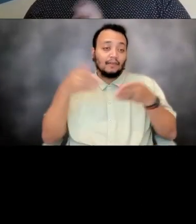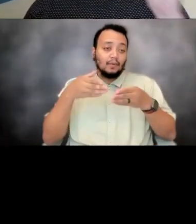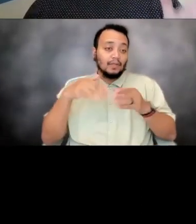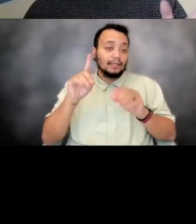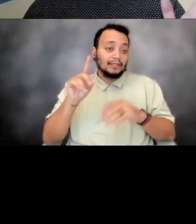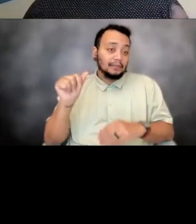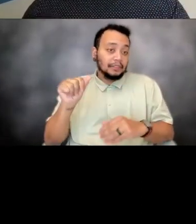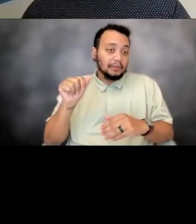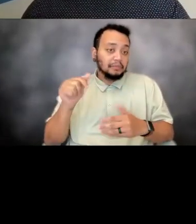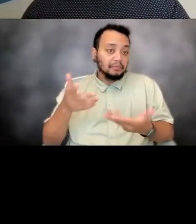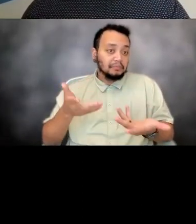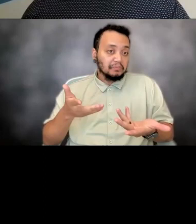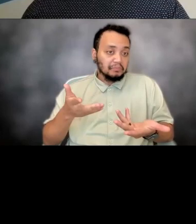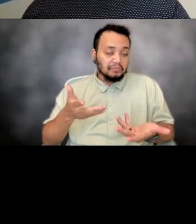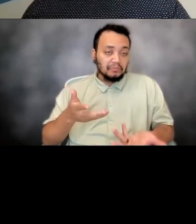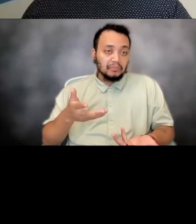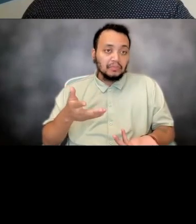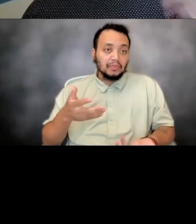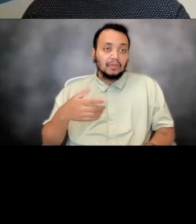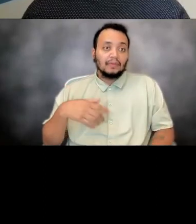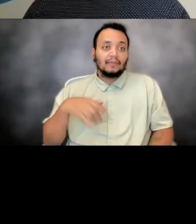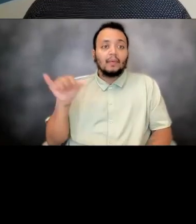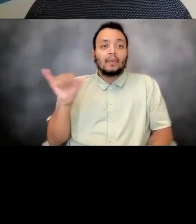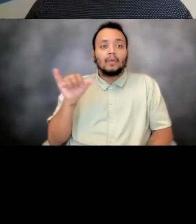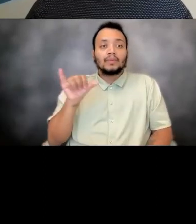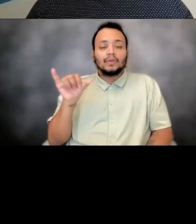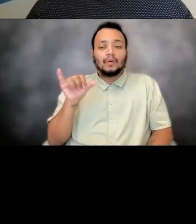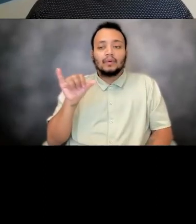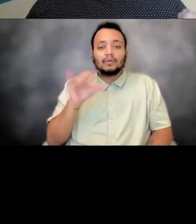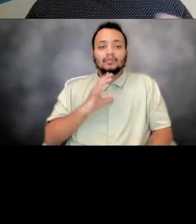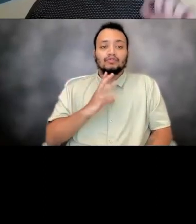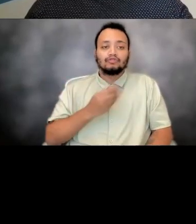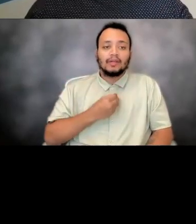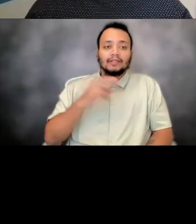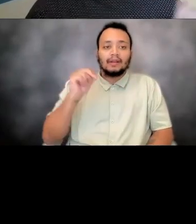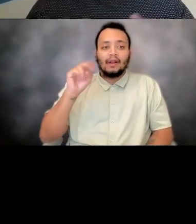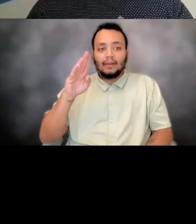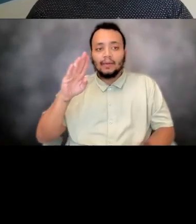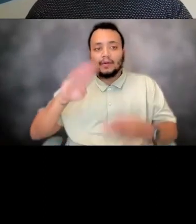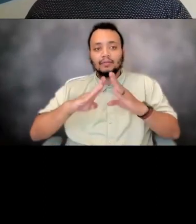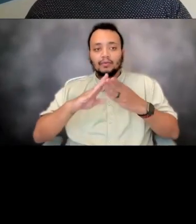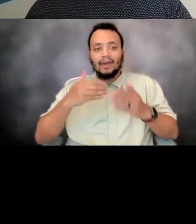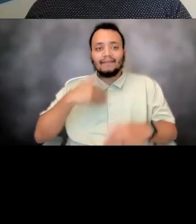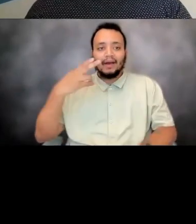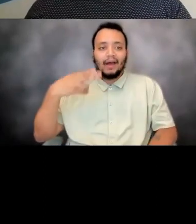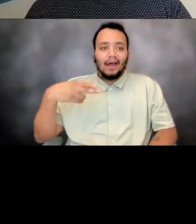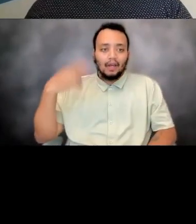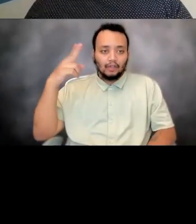We also know that trans and nonbinary communities have higher rates of disability,